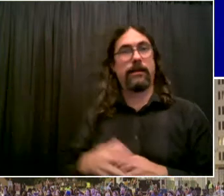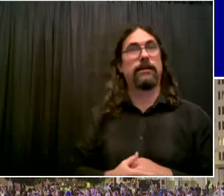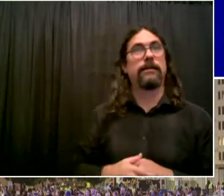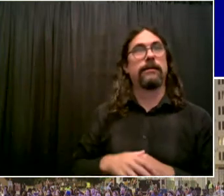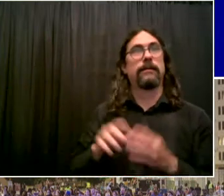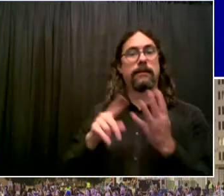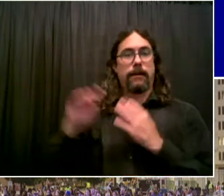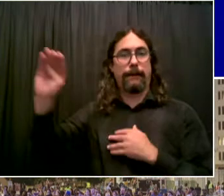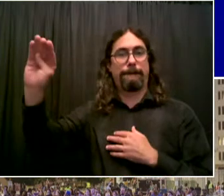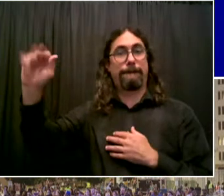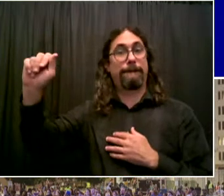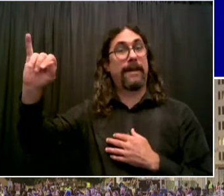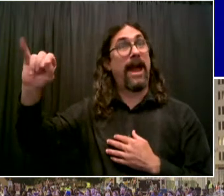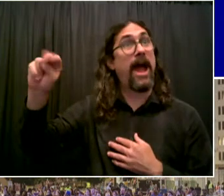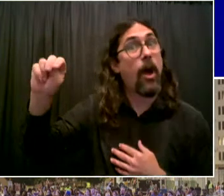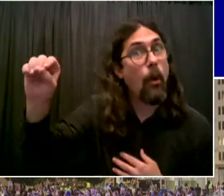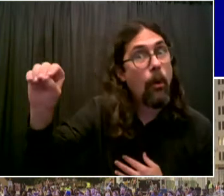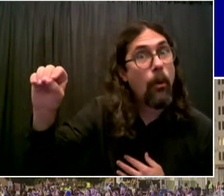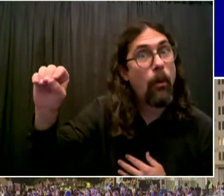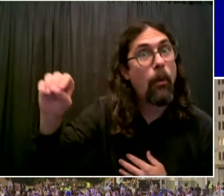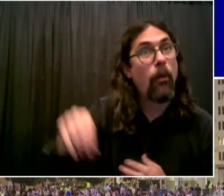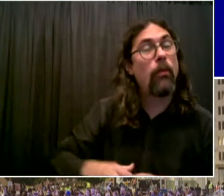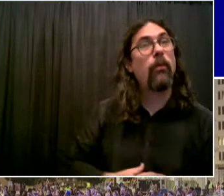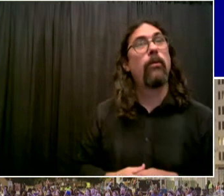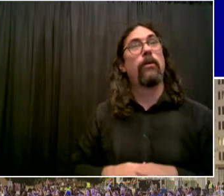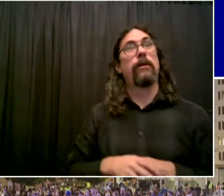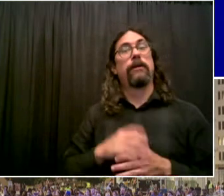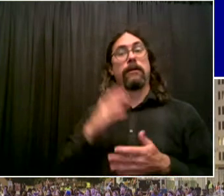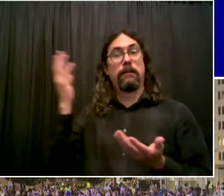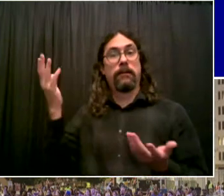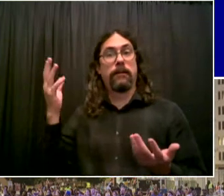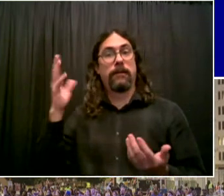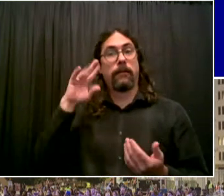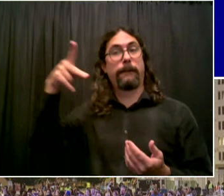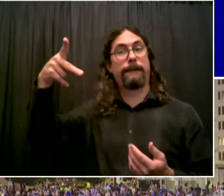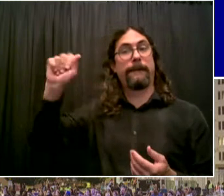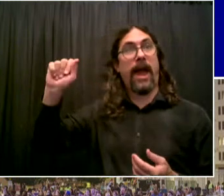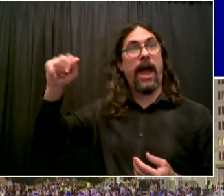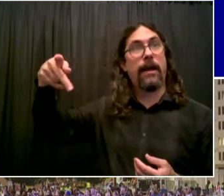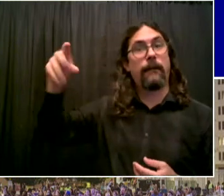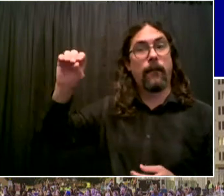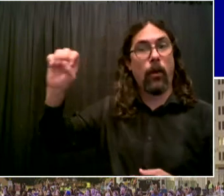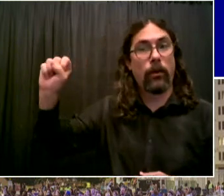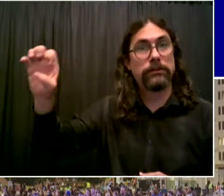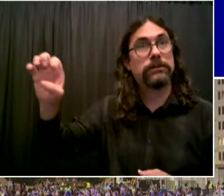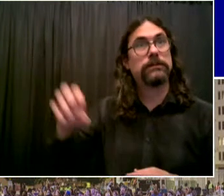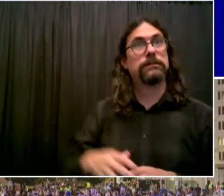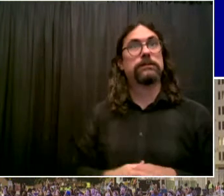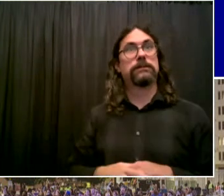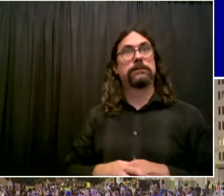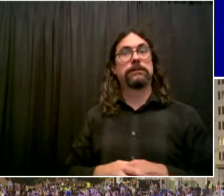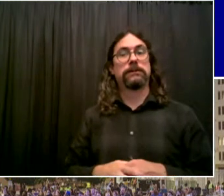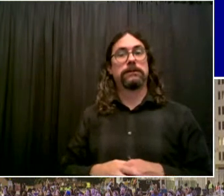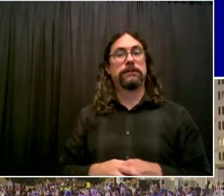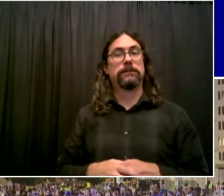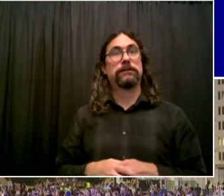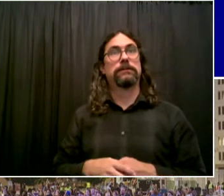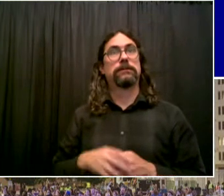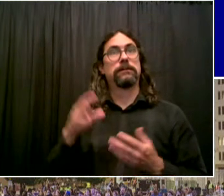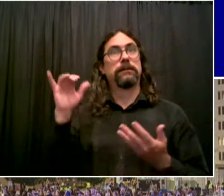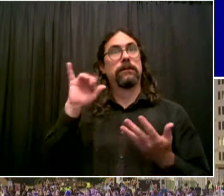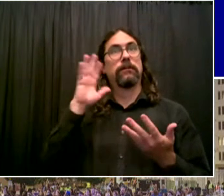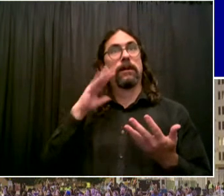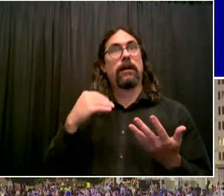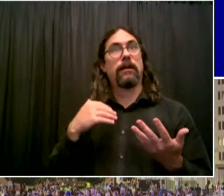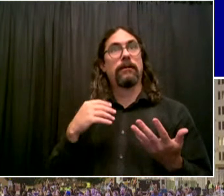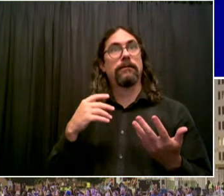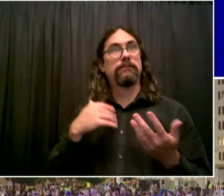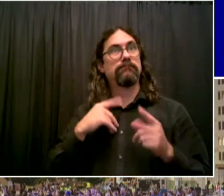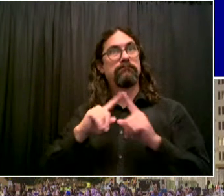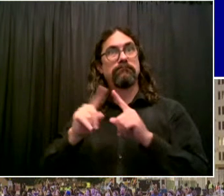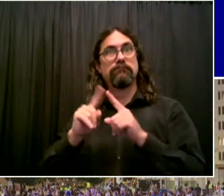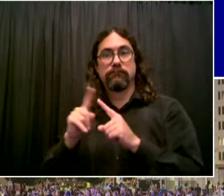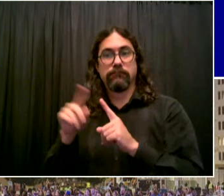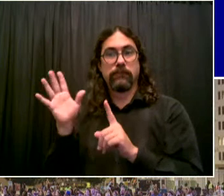LIZZIE ASHLEY.